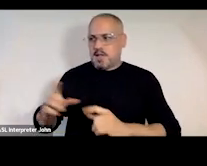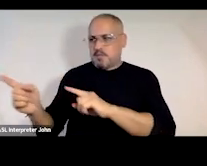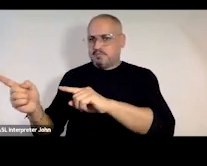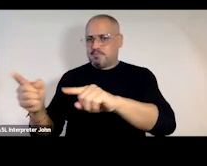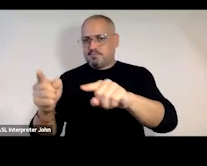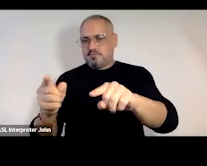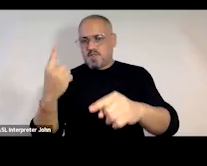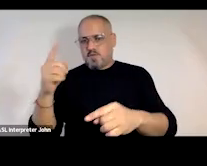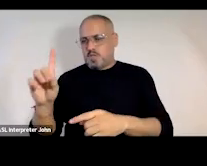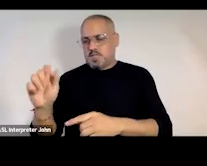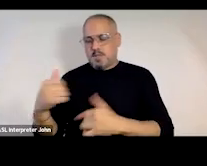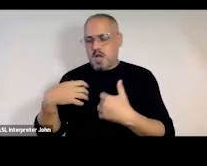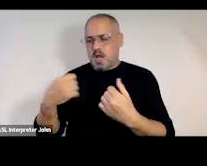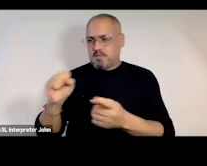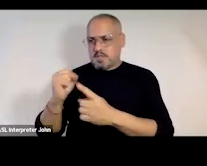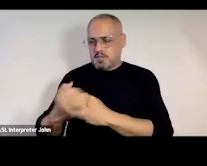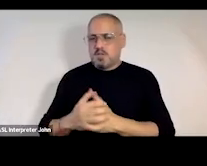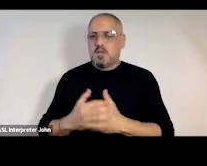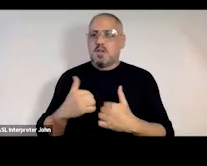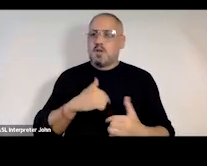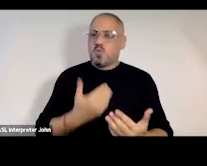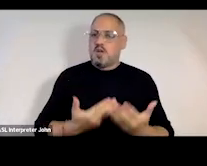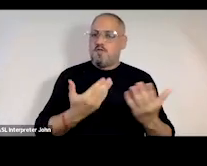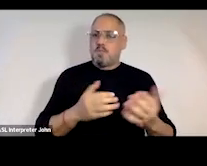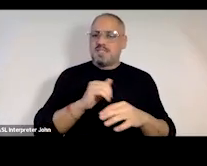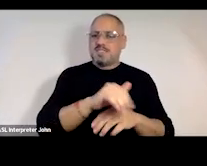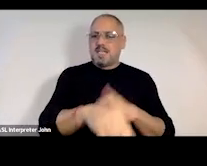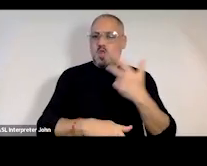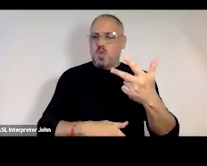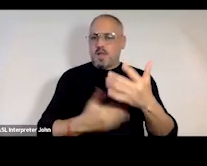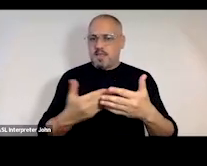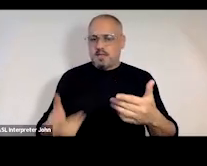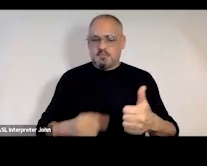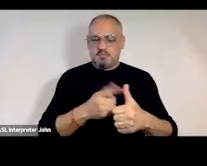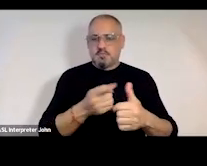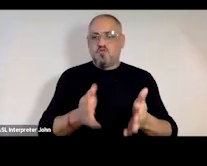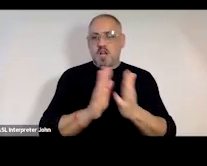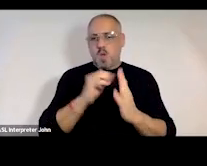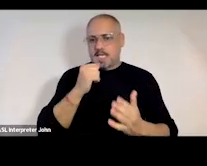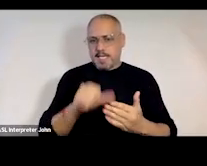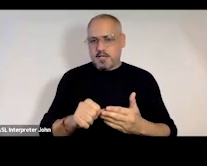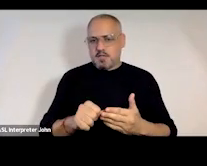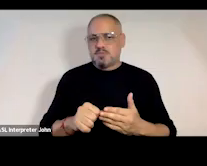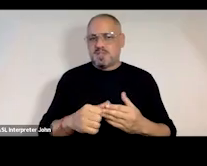for their disabling health condition, we recommend sending three things. The first is a request letter and we provide a sample